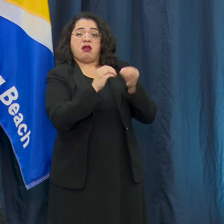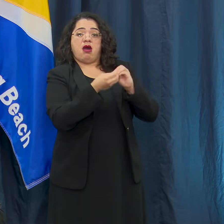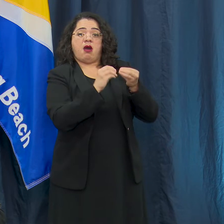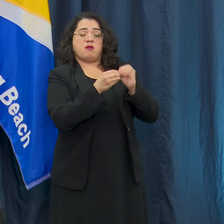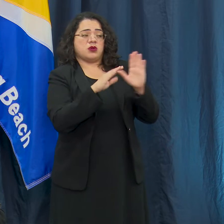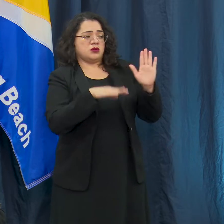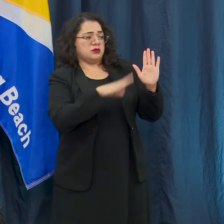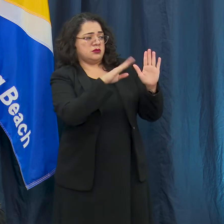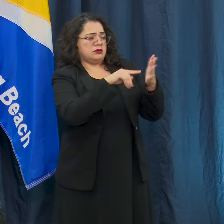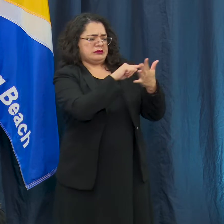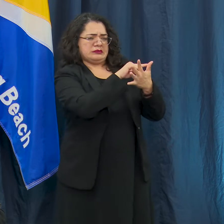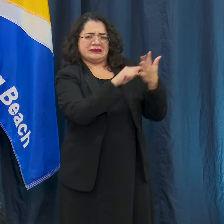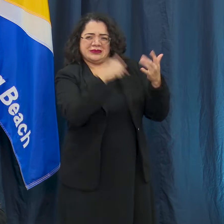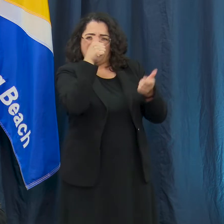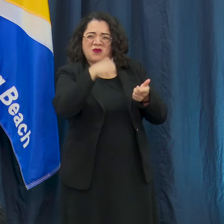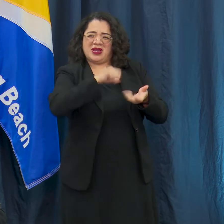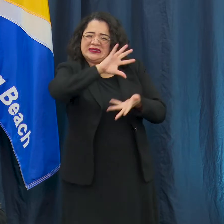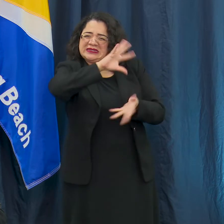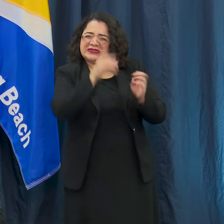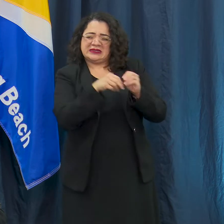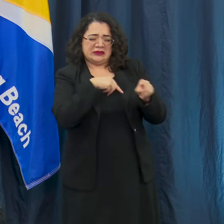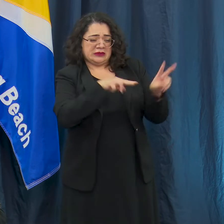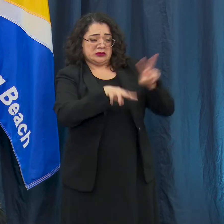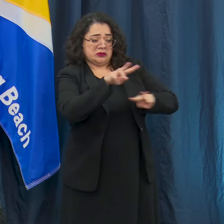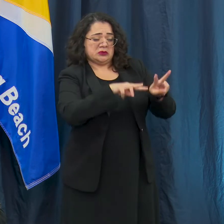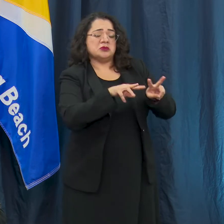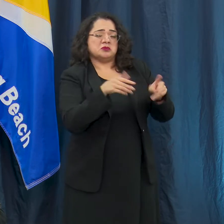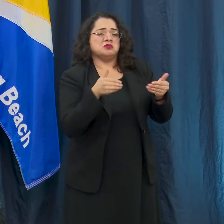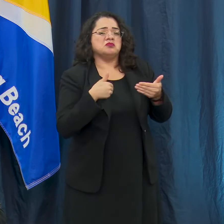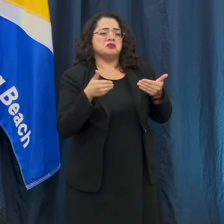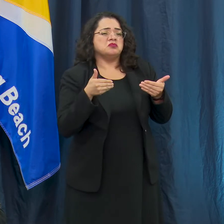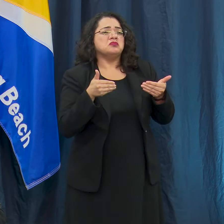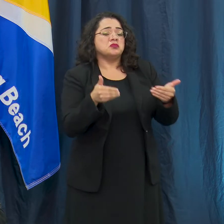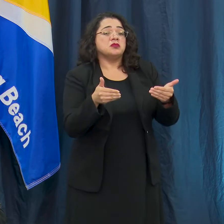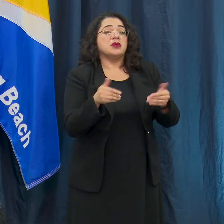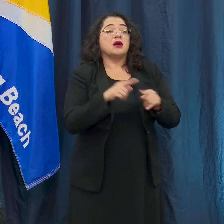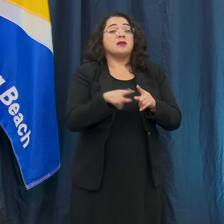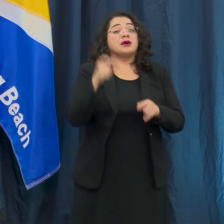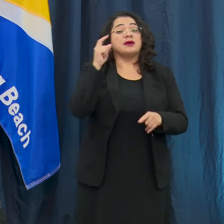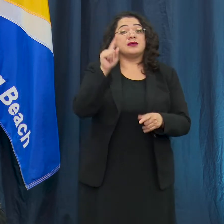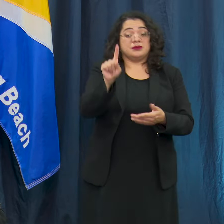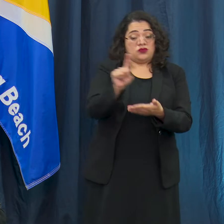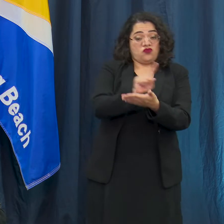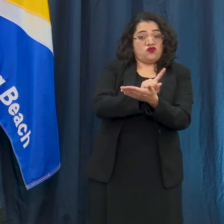serious. If over the course of the next week and two weeks these health